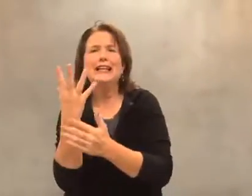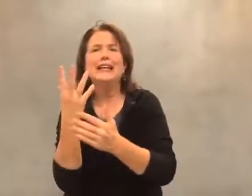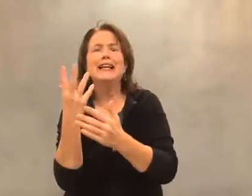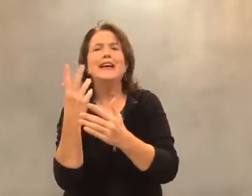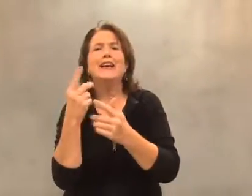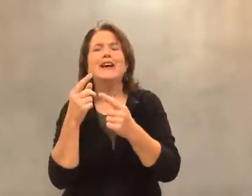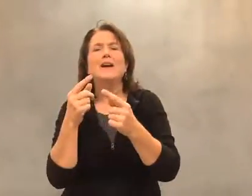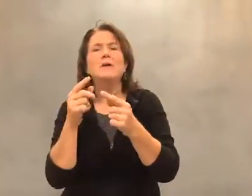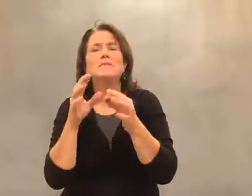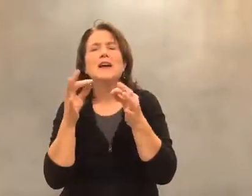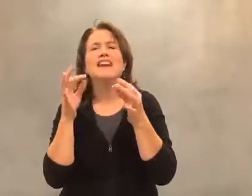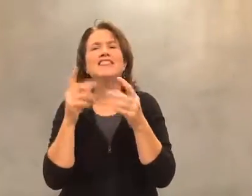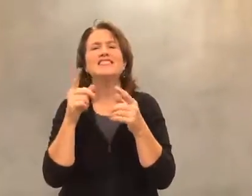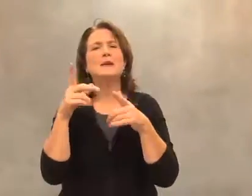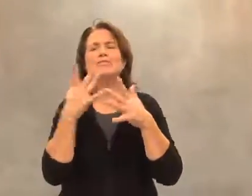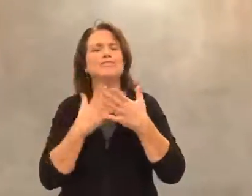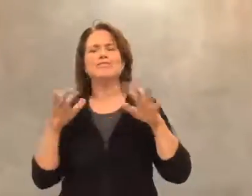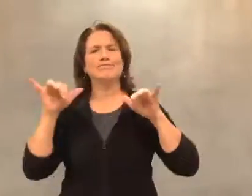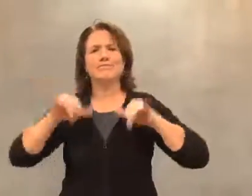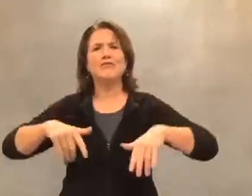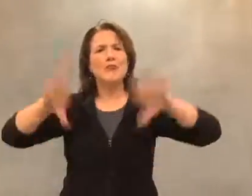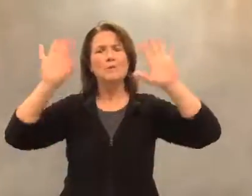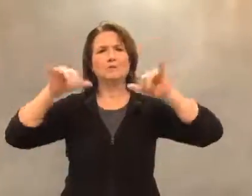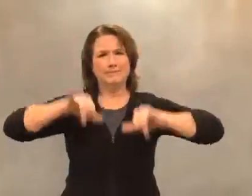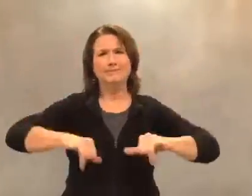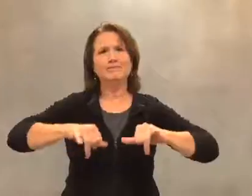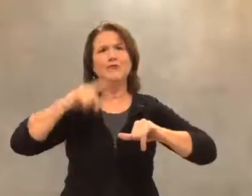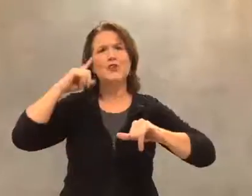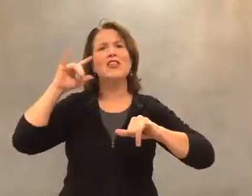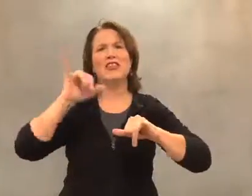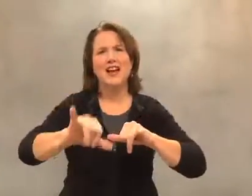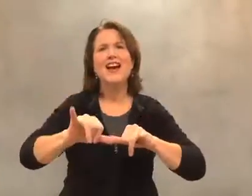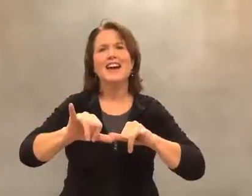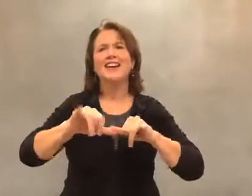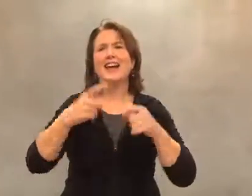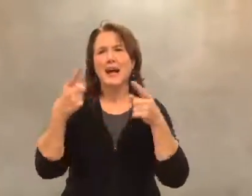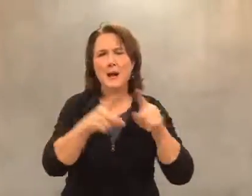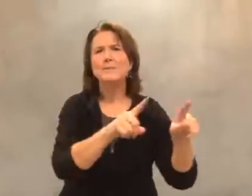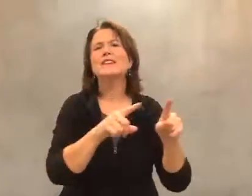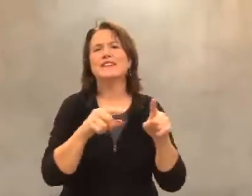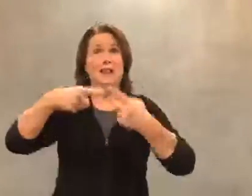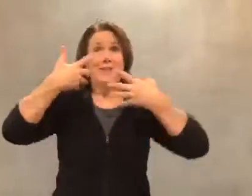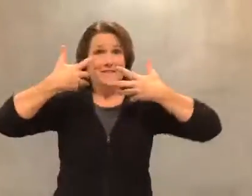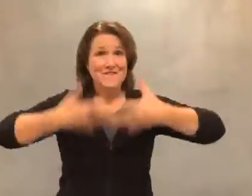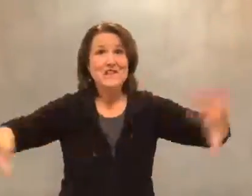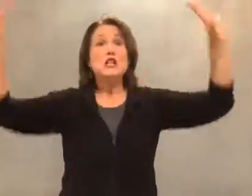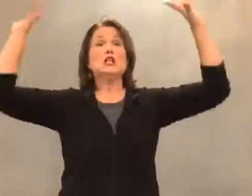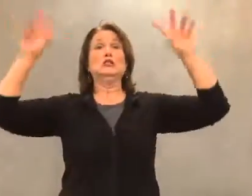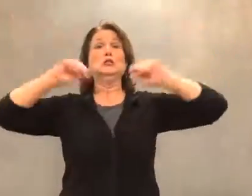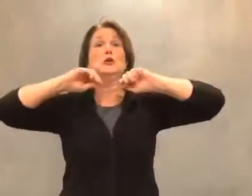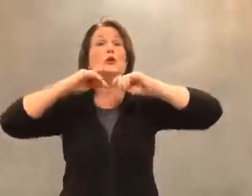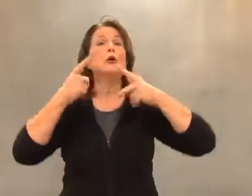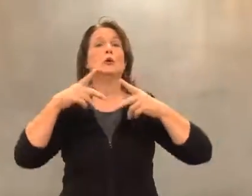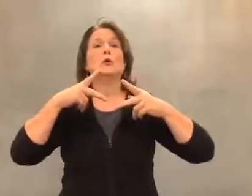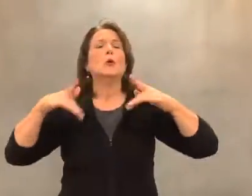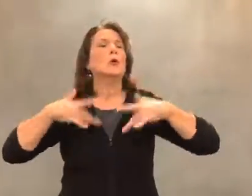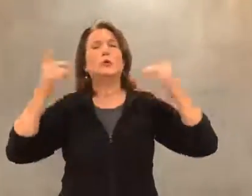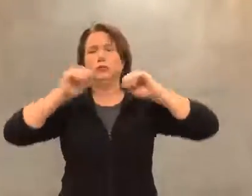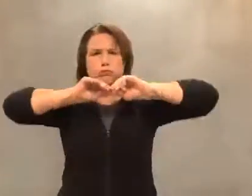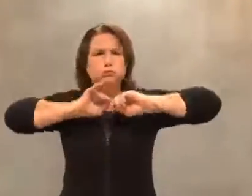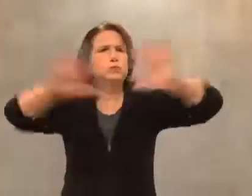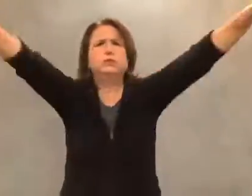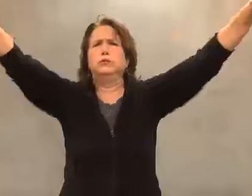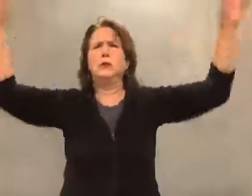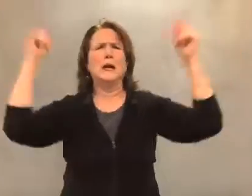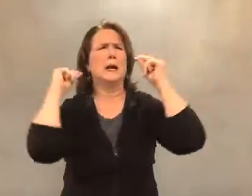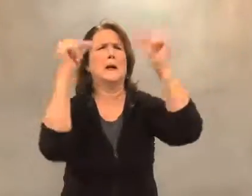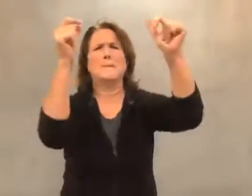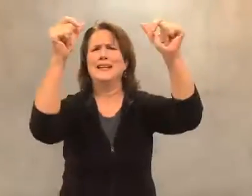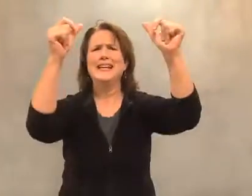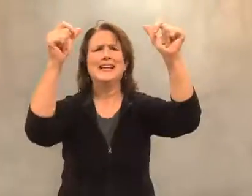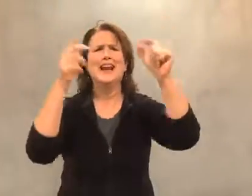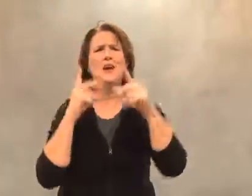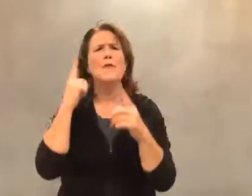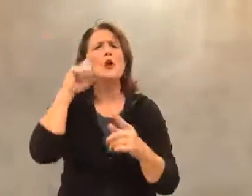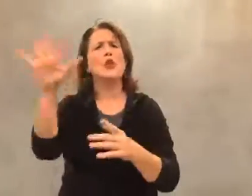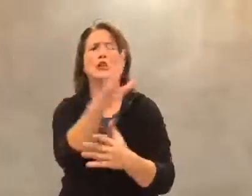They gave those up to be involved in this event.